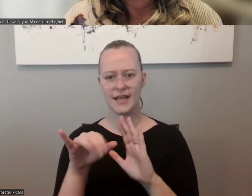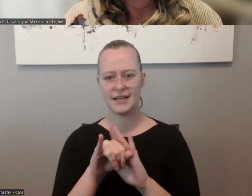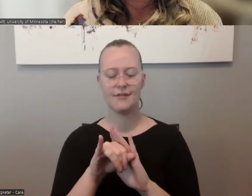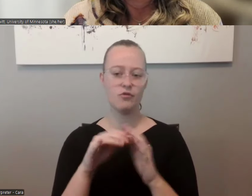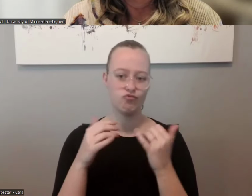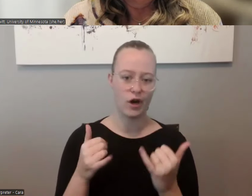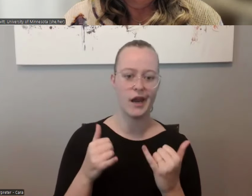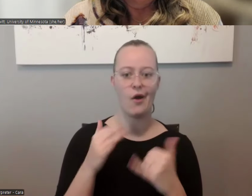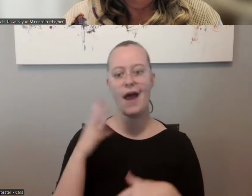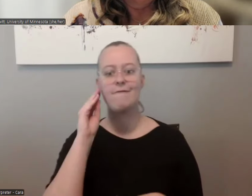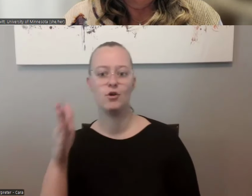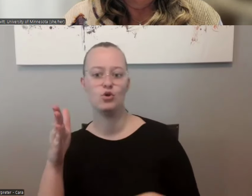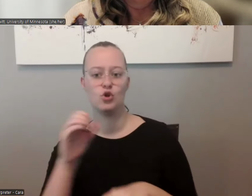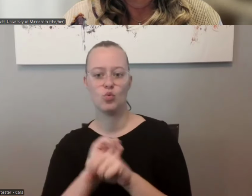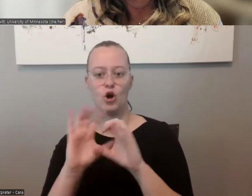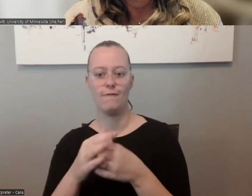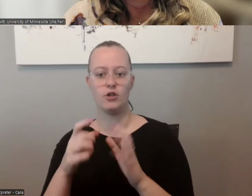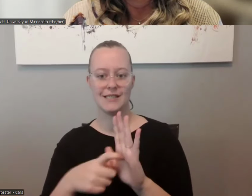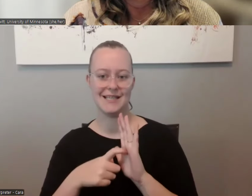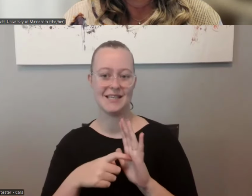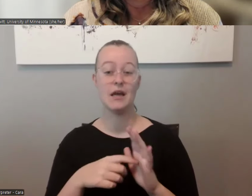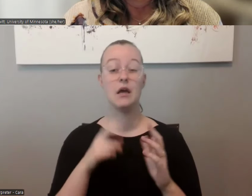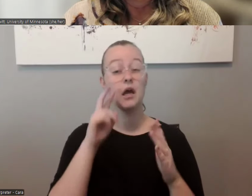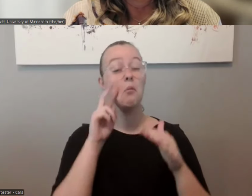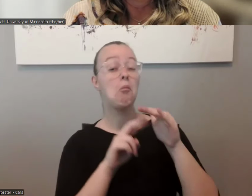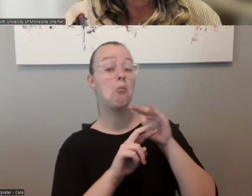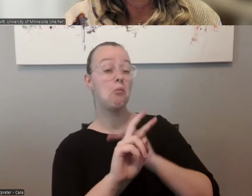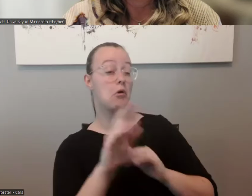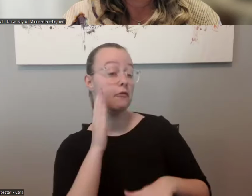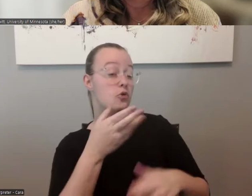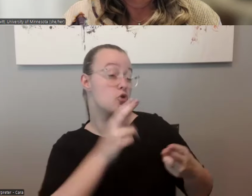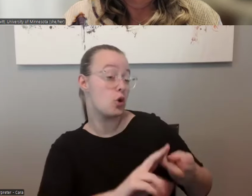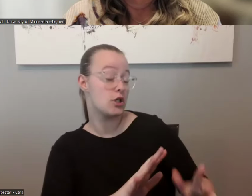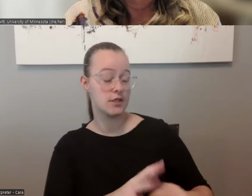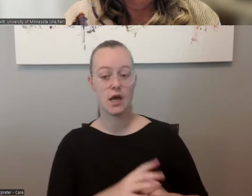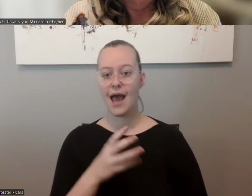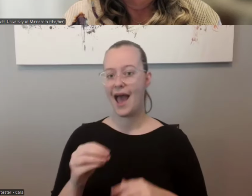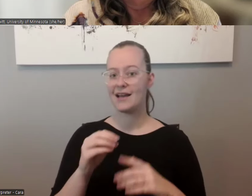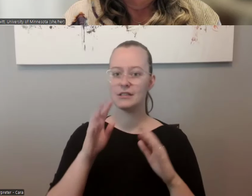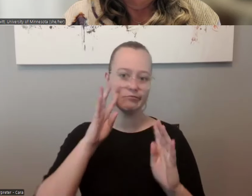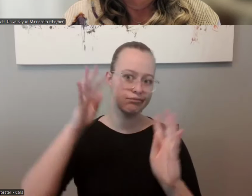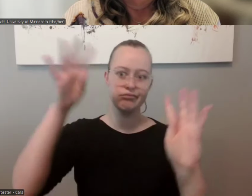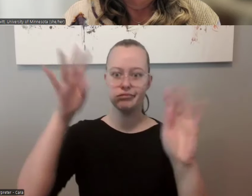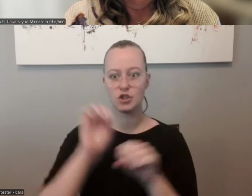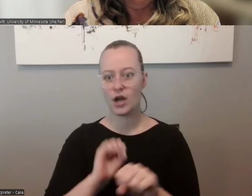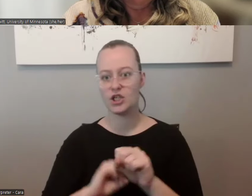future workforce needs, anticipating future workforce shortages, and developing innovative strategies to encourage and